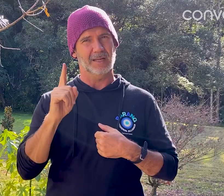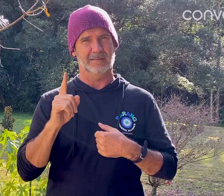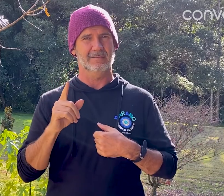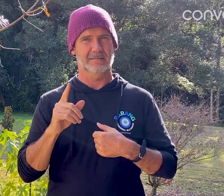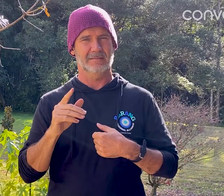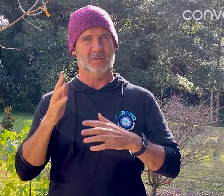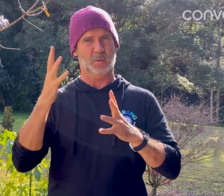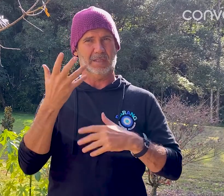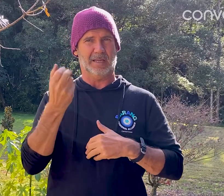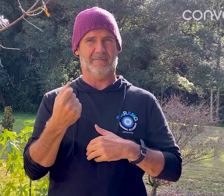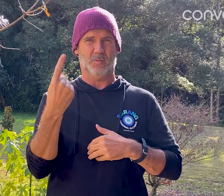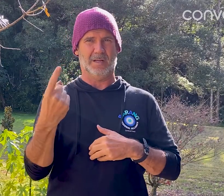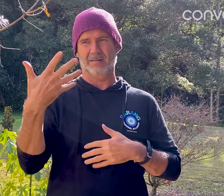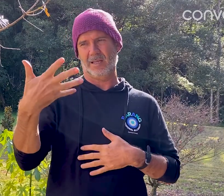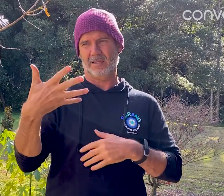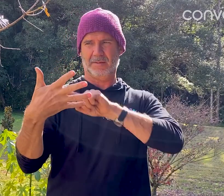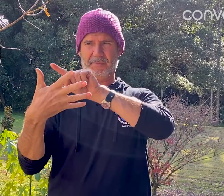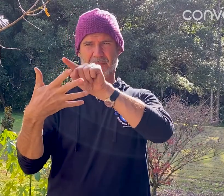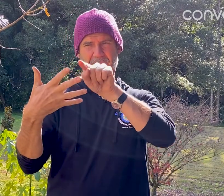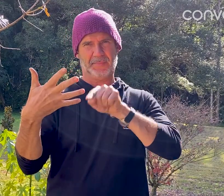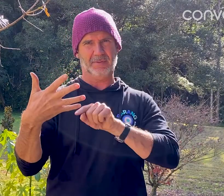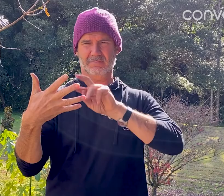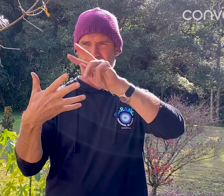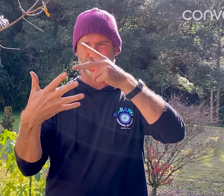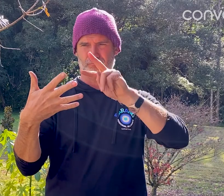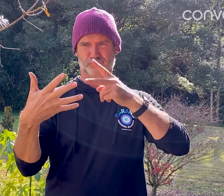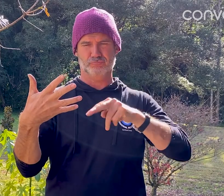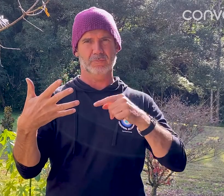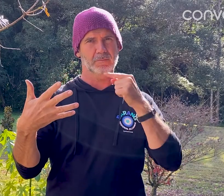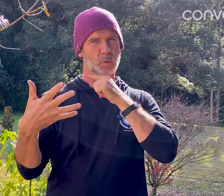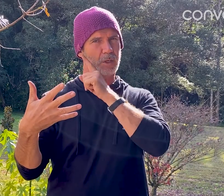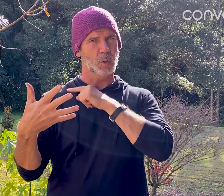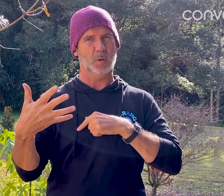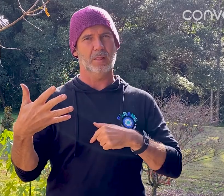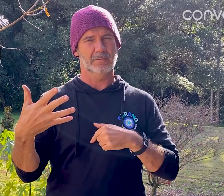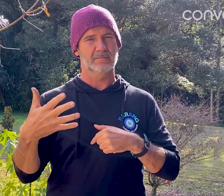In Auslan, you would refer to all family members on the same hand, irrespective of their gender.